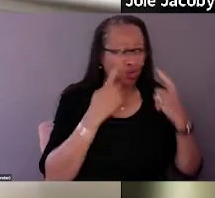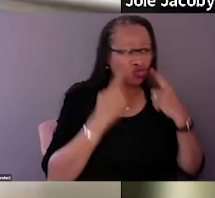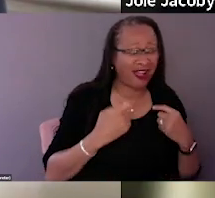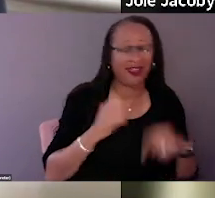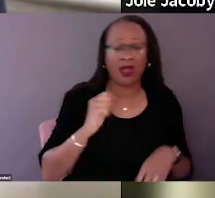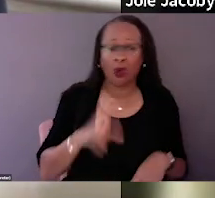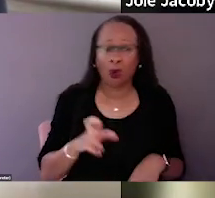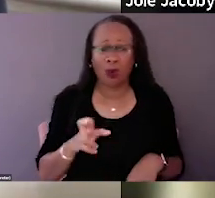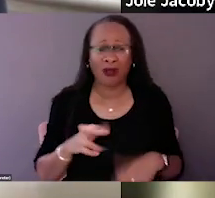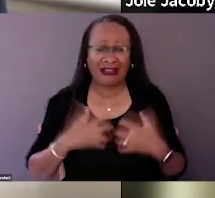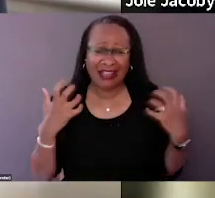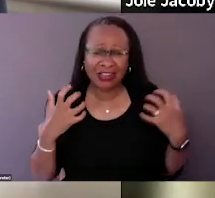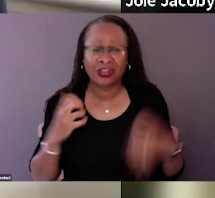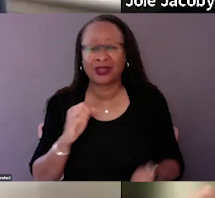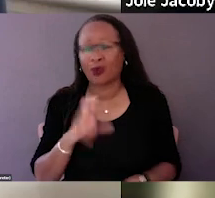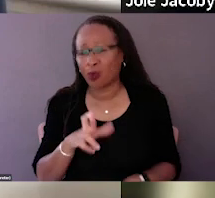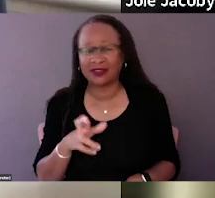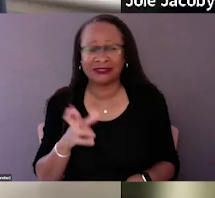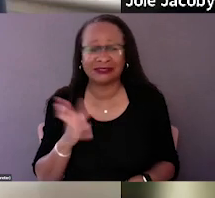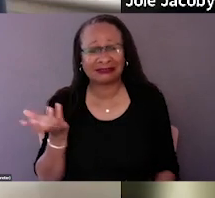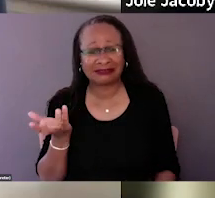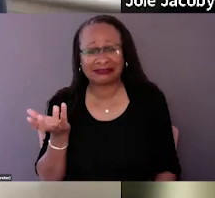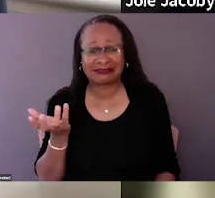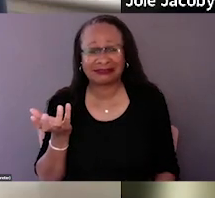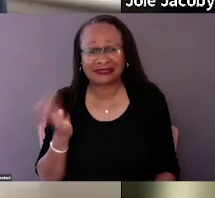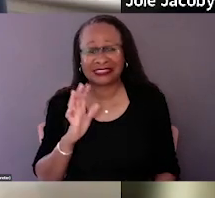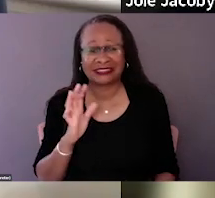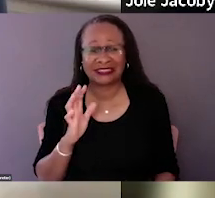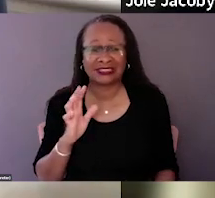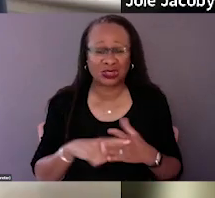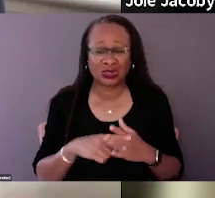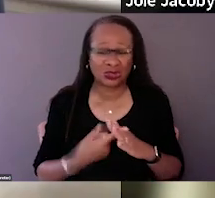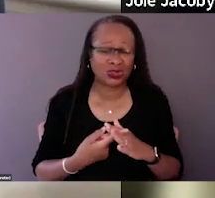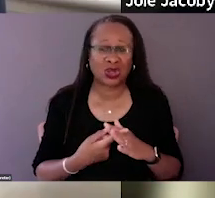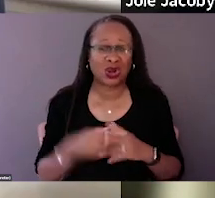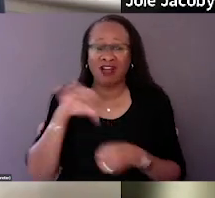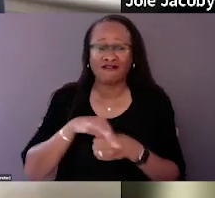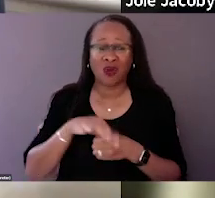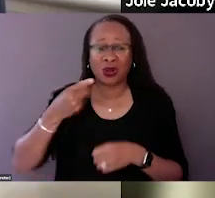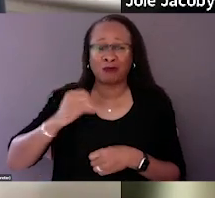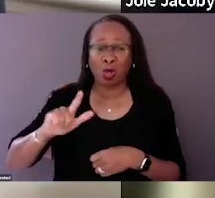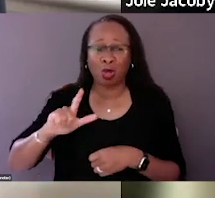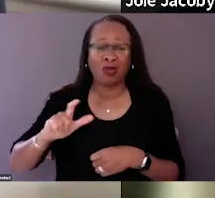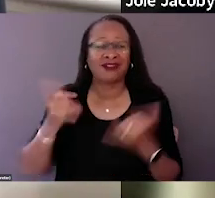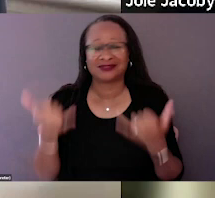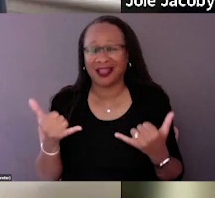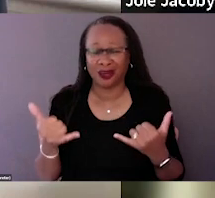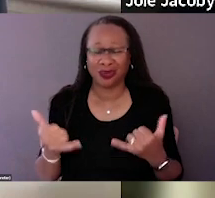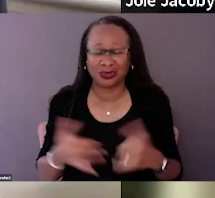whether to just start a voting poll right now. Because honestly, I'm so scared